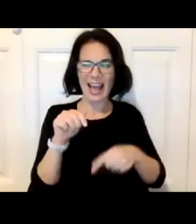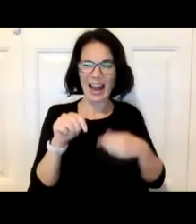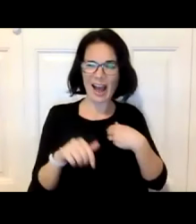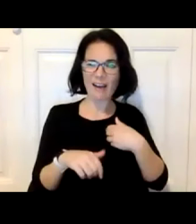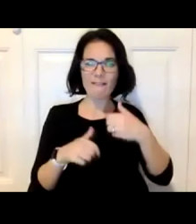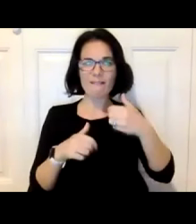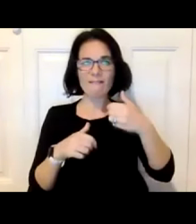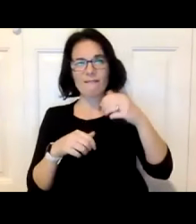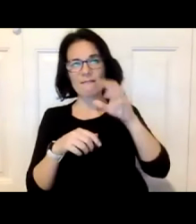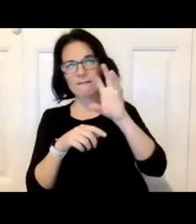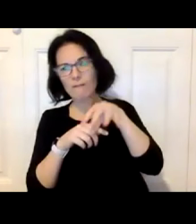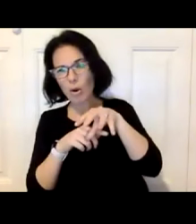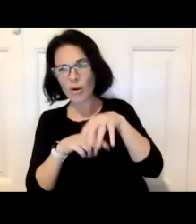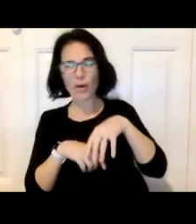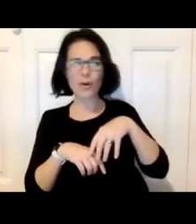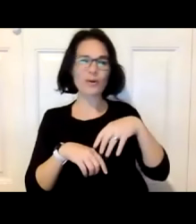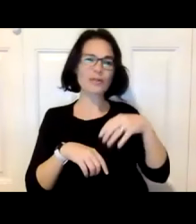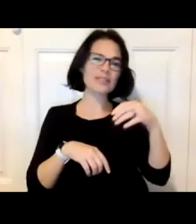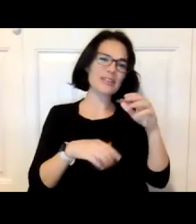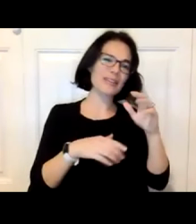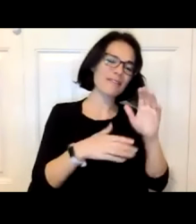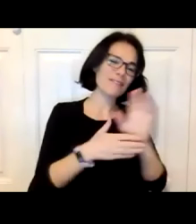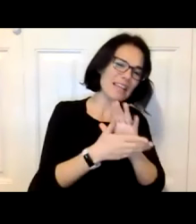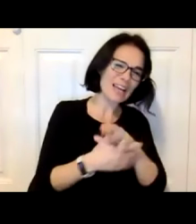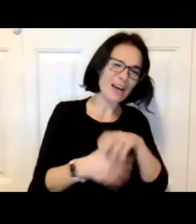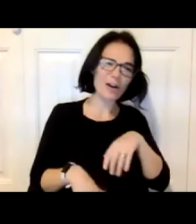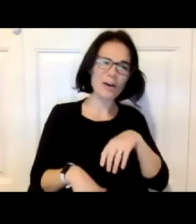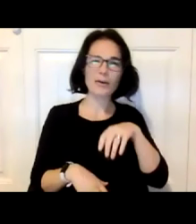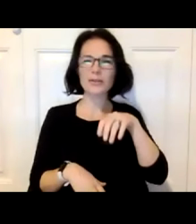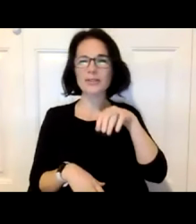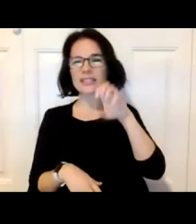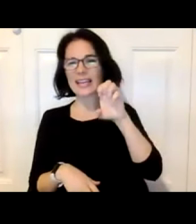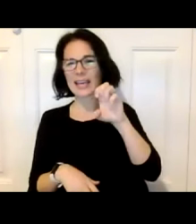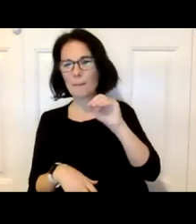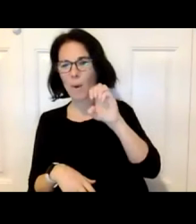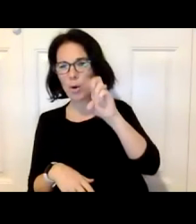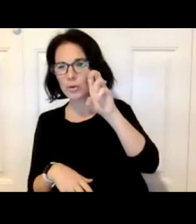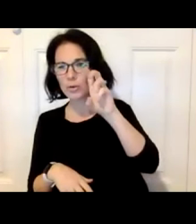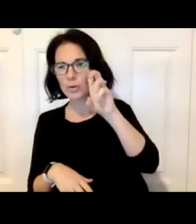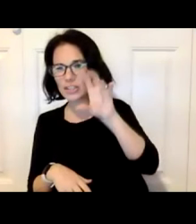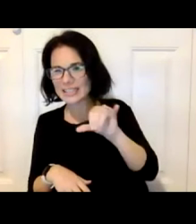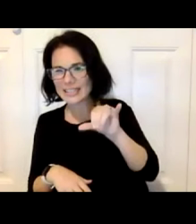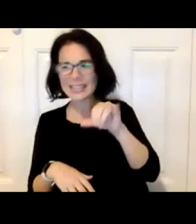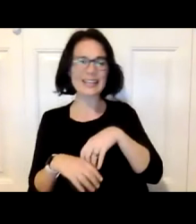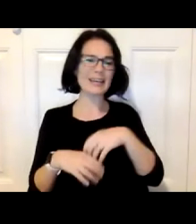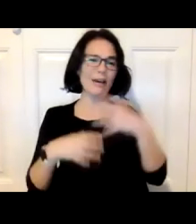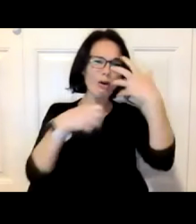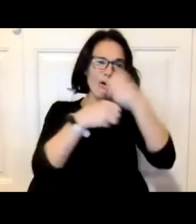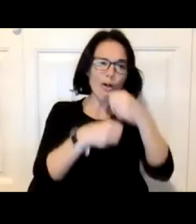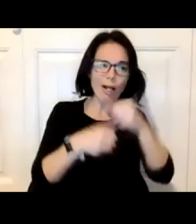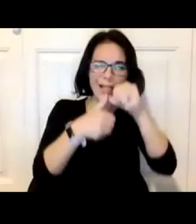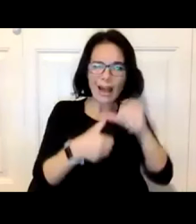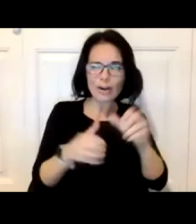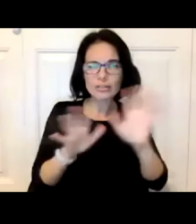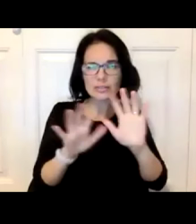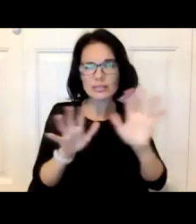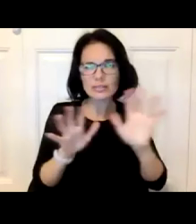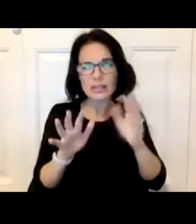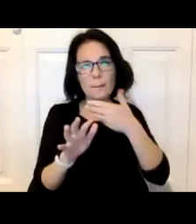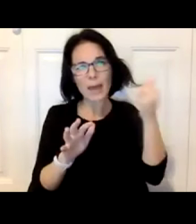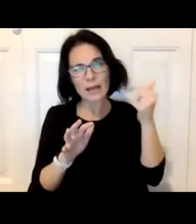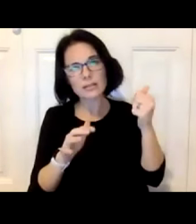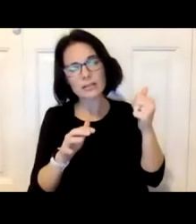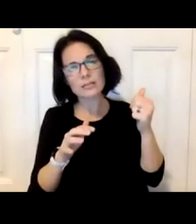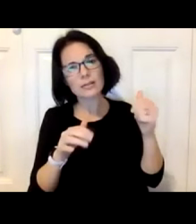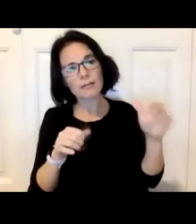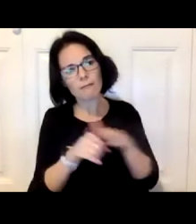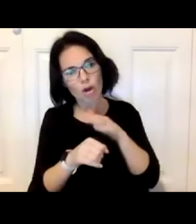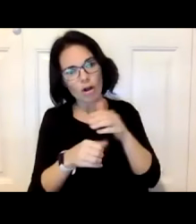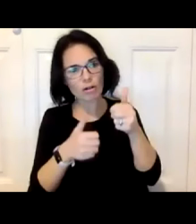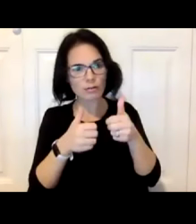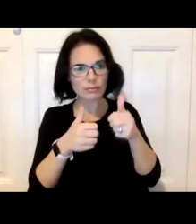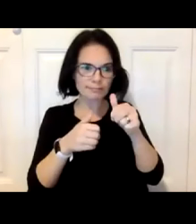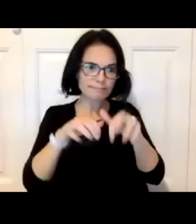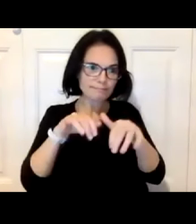emojis, abbreviation or acronyms. It is also important for people to remember that the text